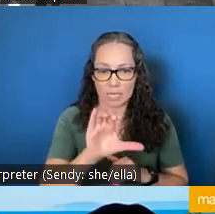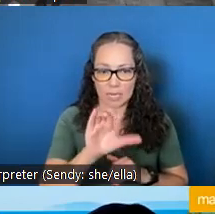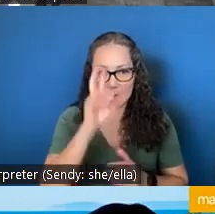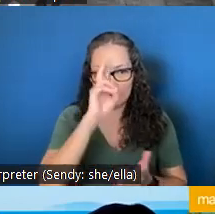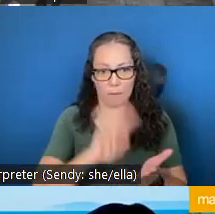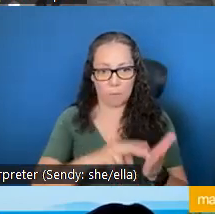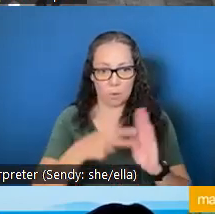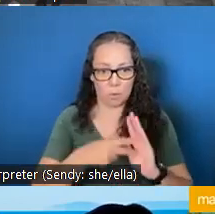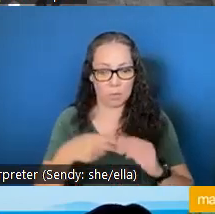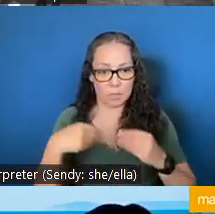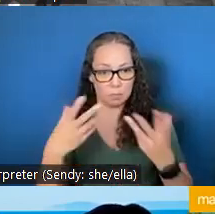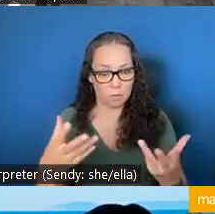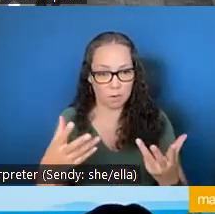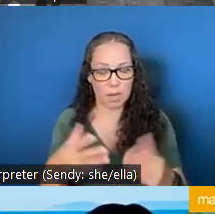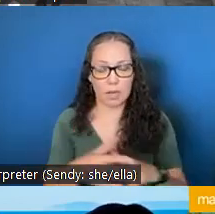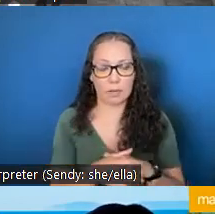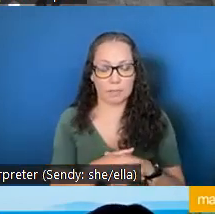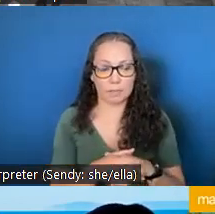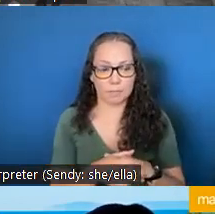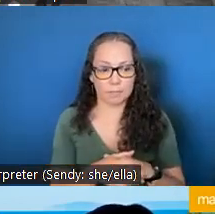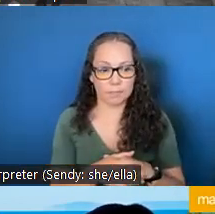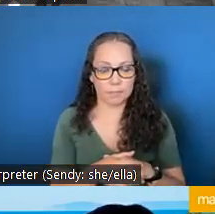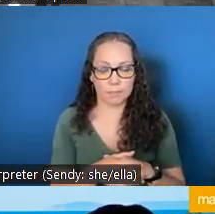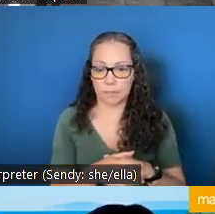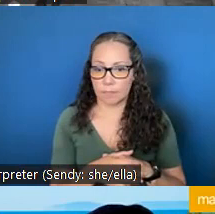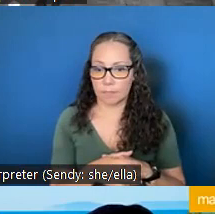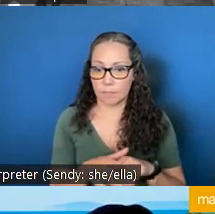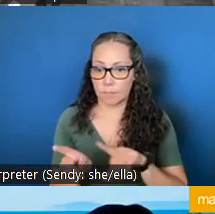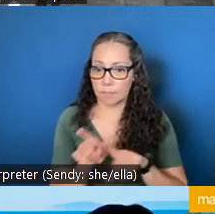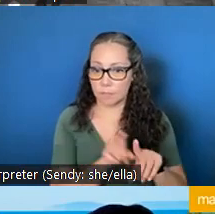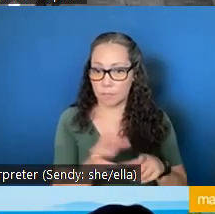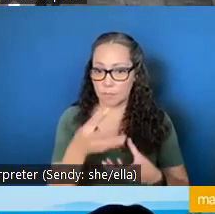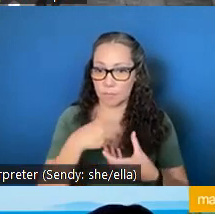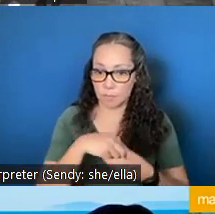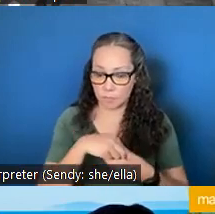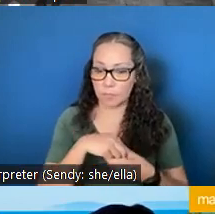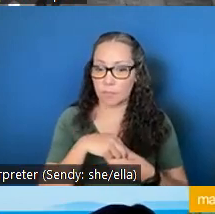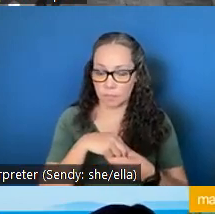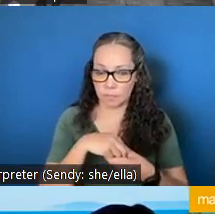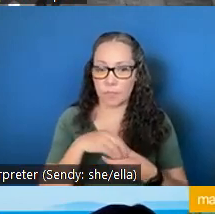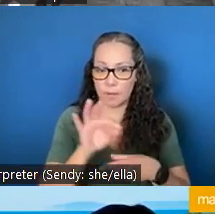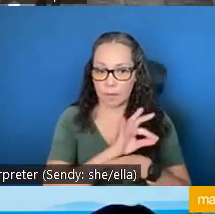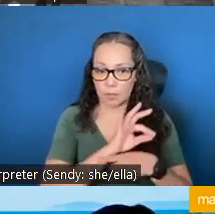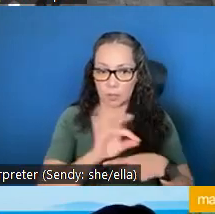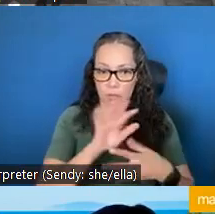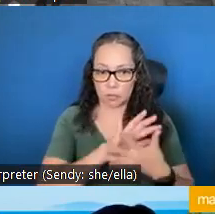and access Services um including those four service functions to all people of all ages and